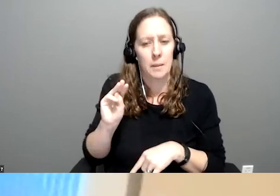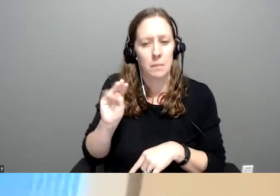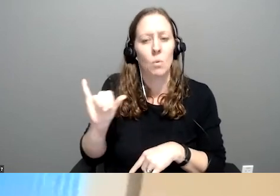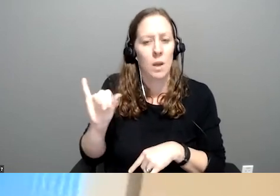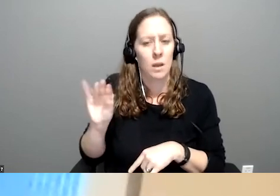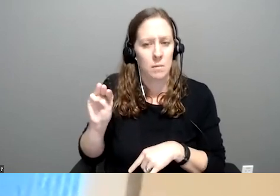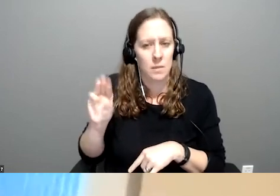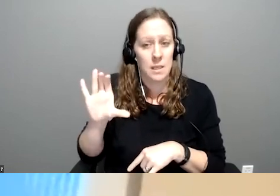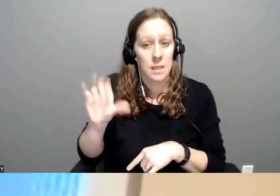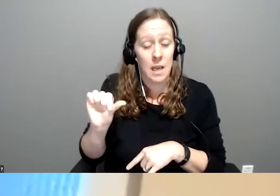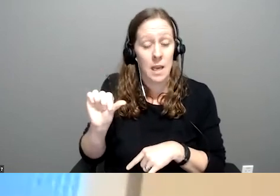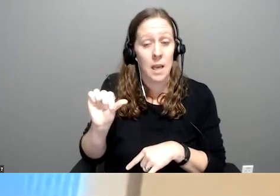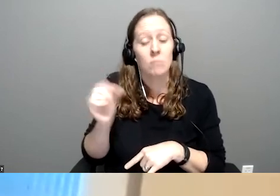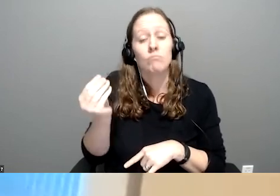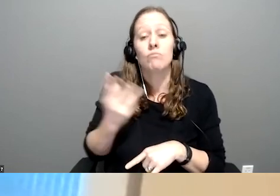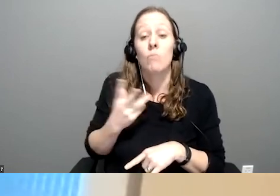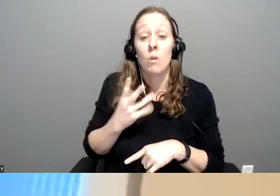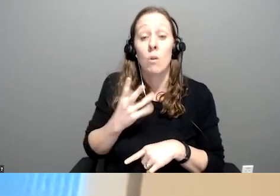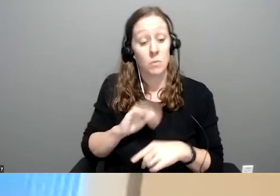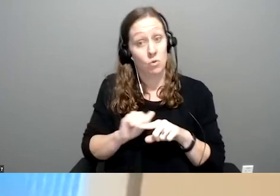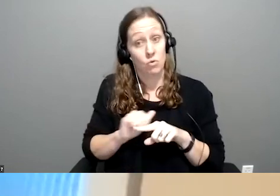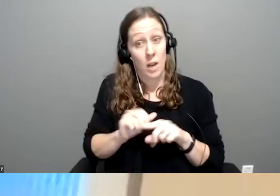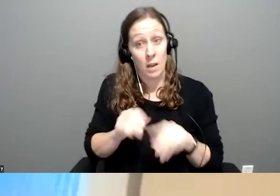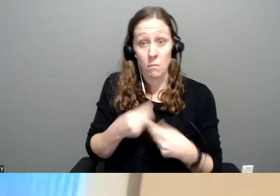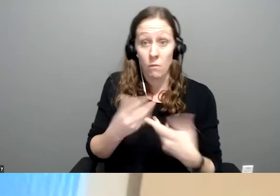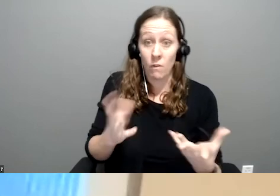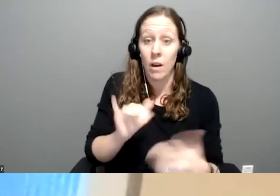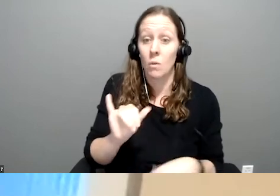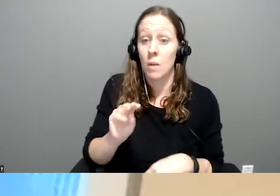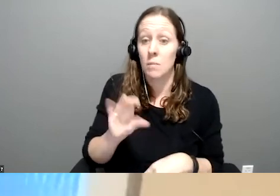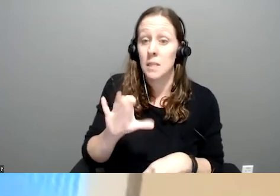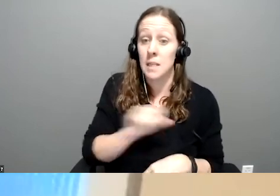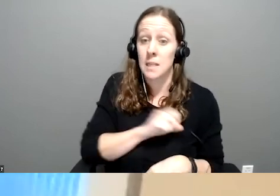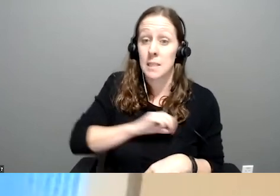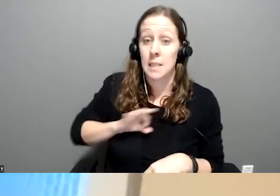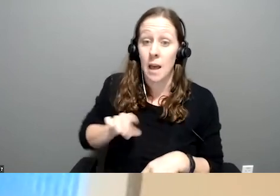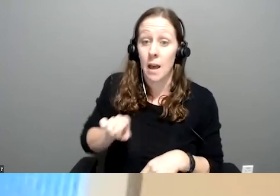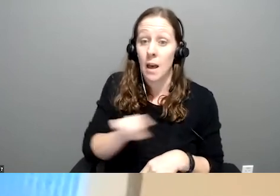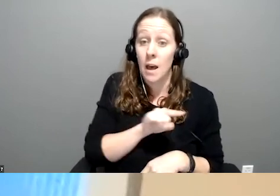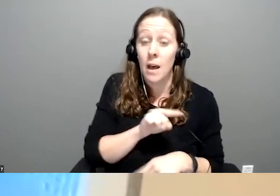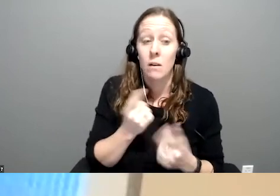provided our YMCA staff with the ability to better market participants with disabilities.